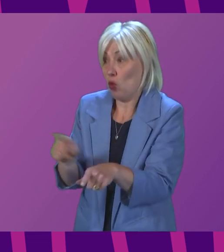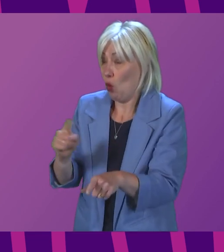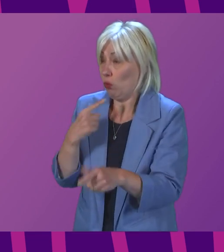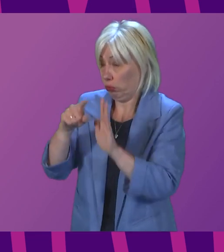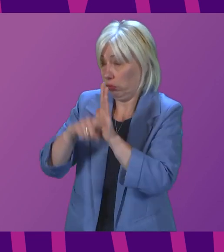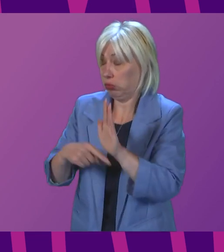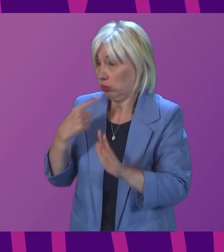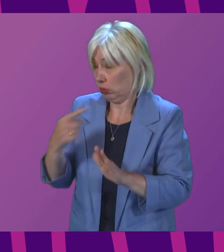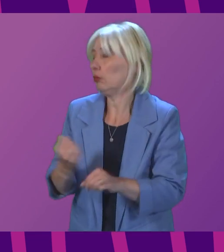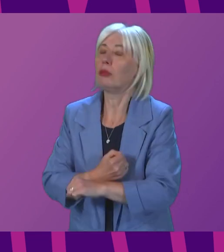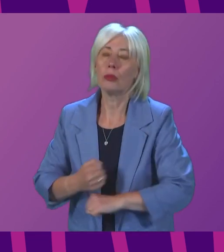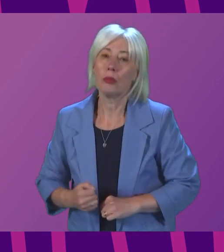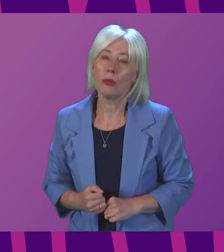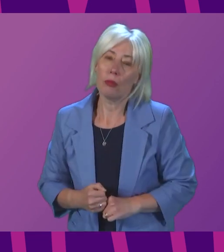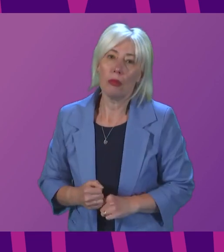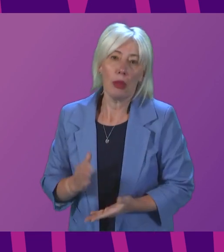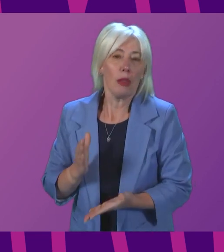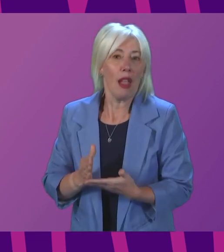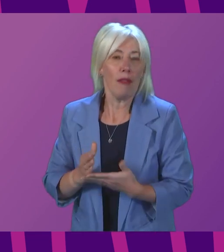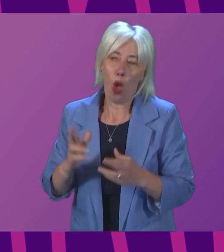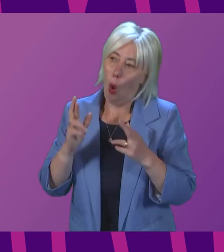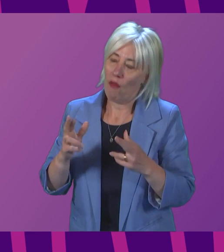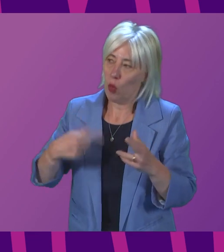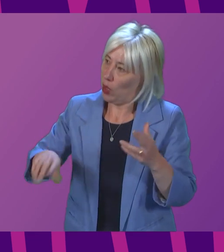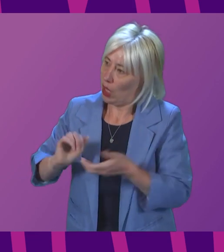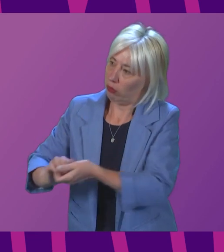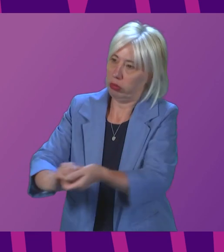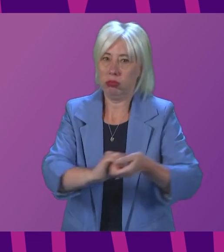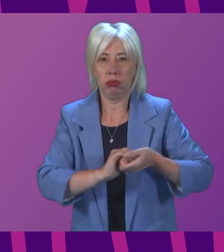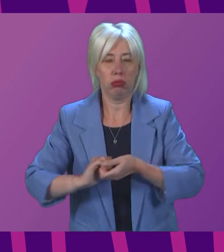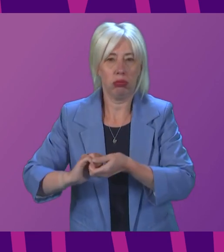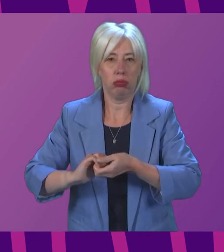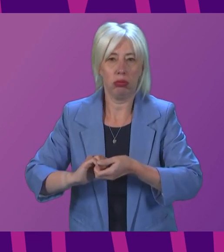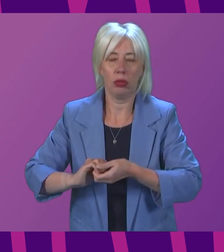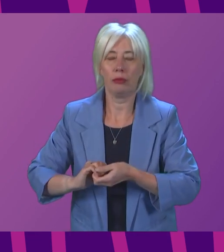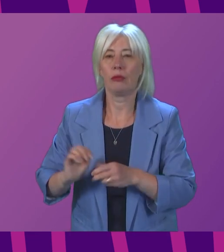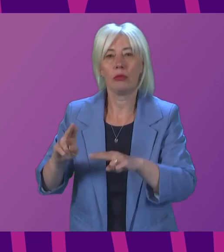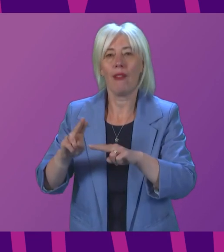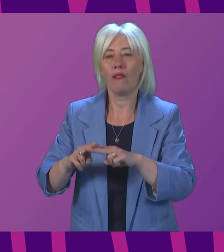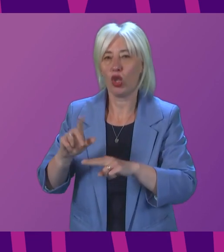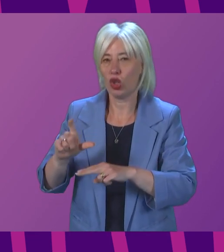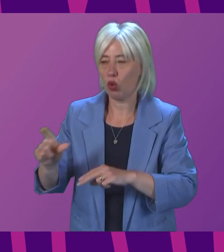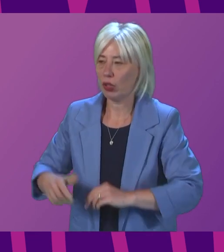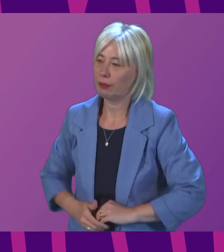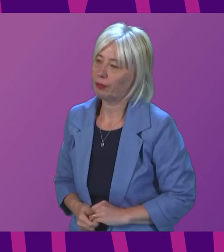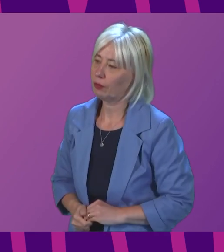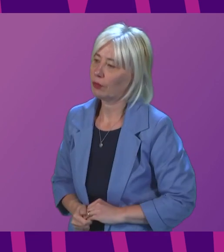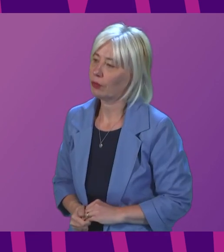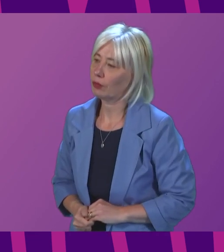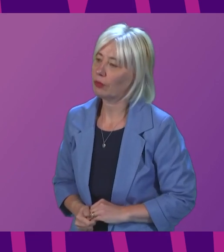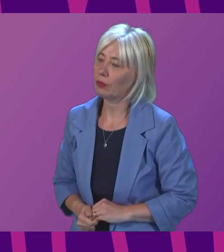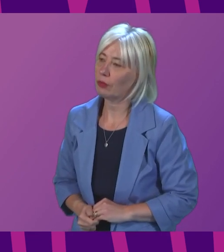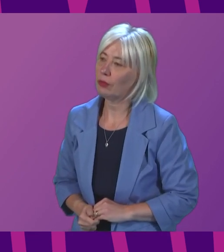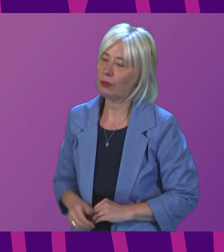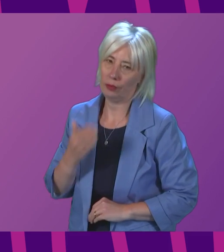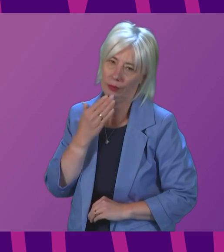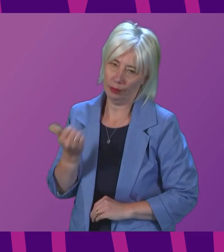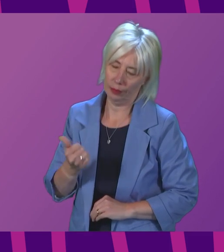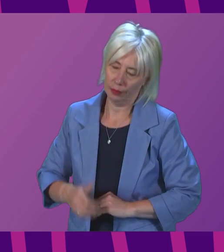That is something on which we can, I hope, unite.